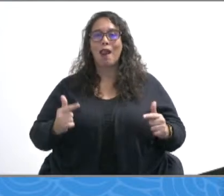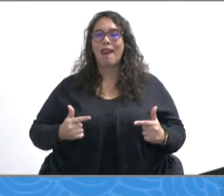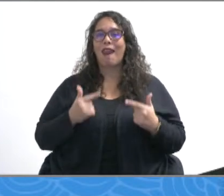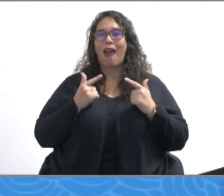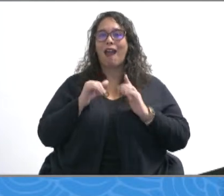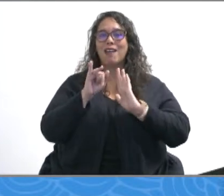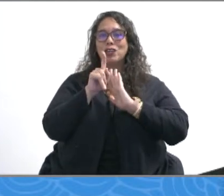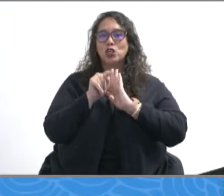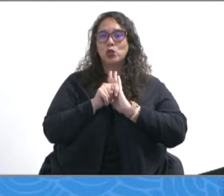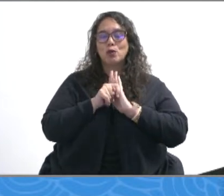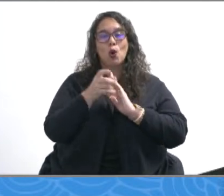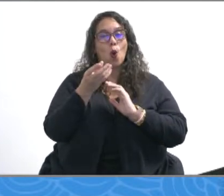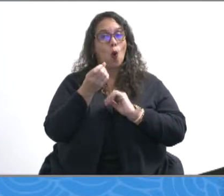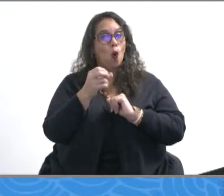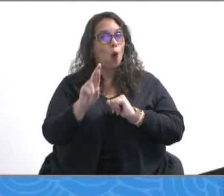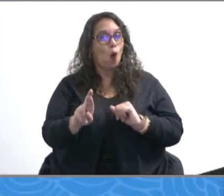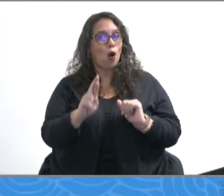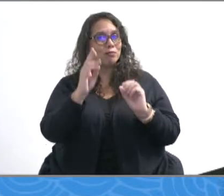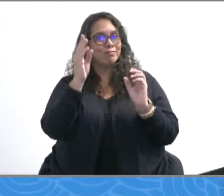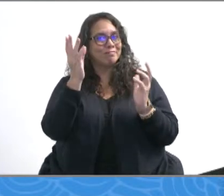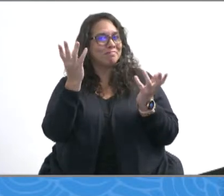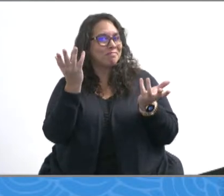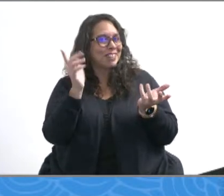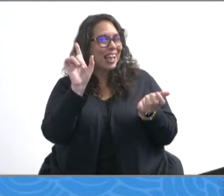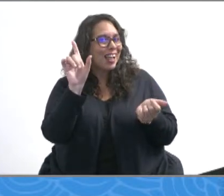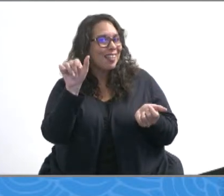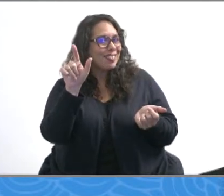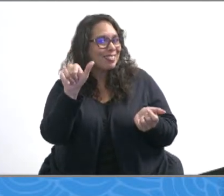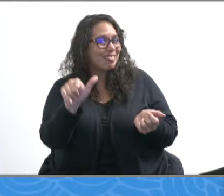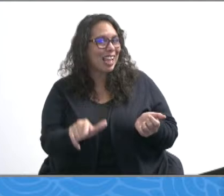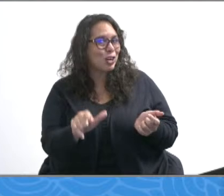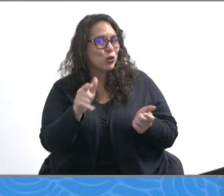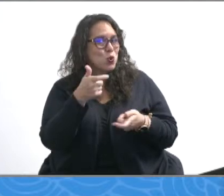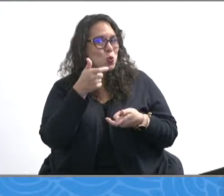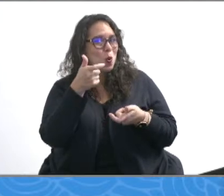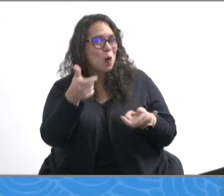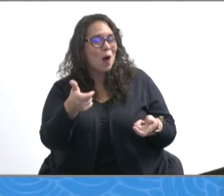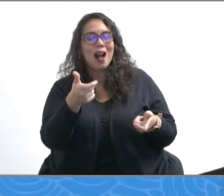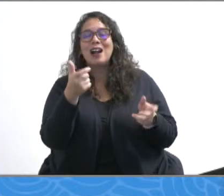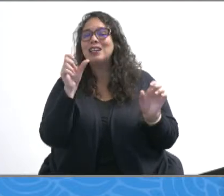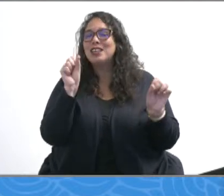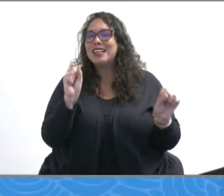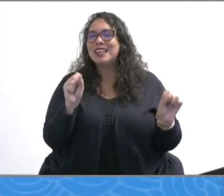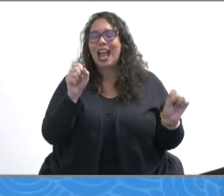or if you're gonna let us into your home sometime later, you can go ahead and you can listen to this